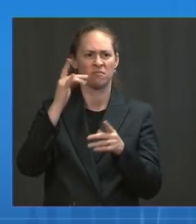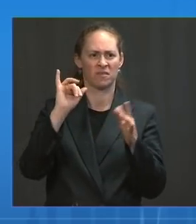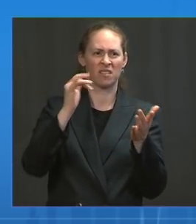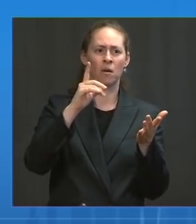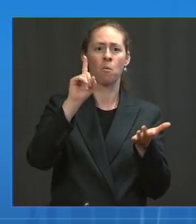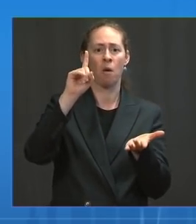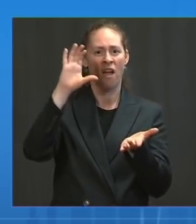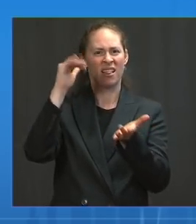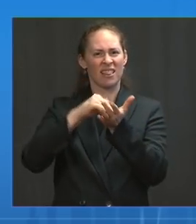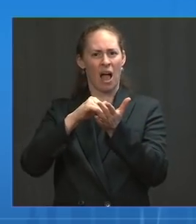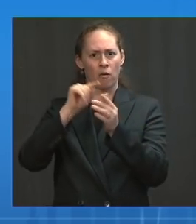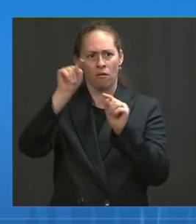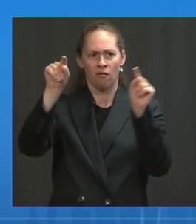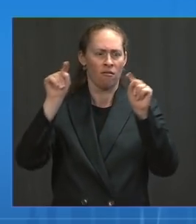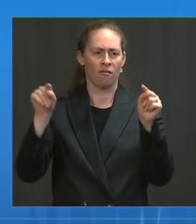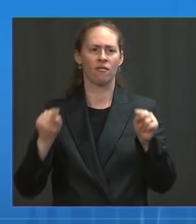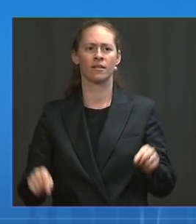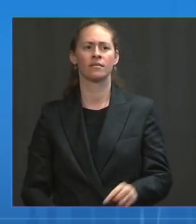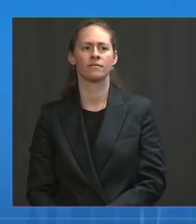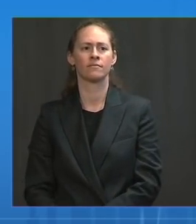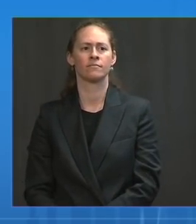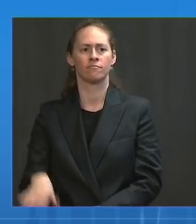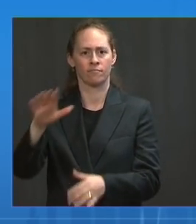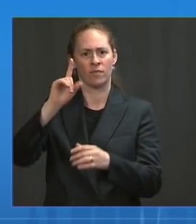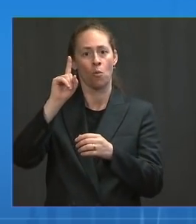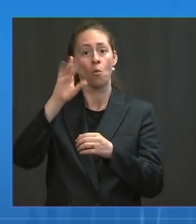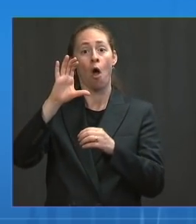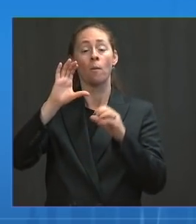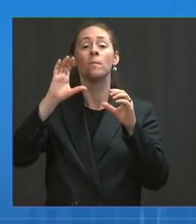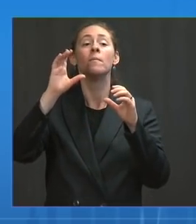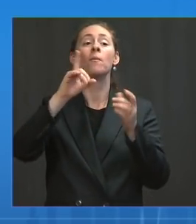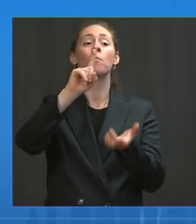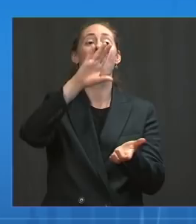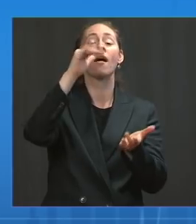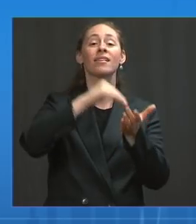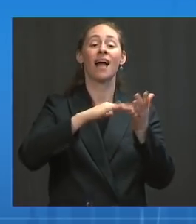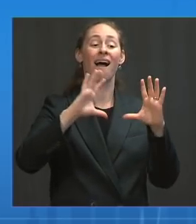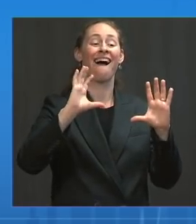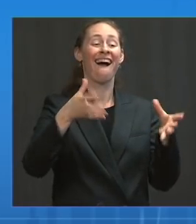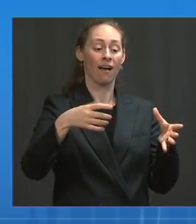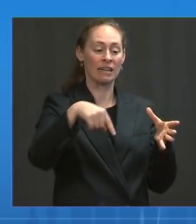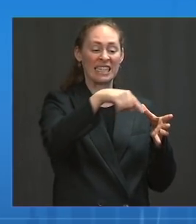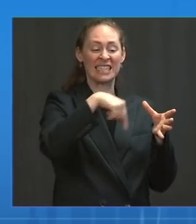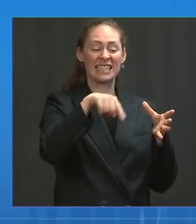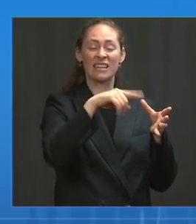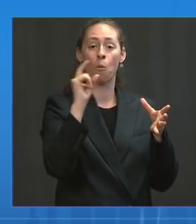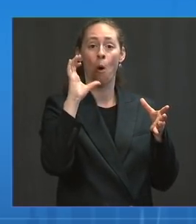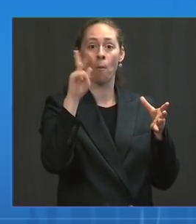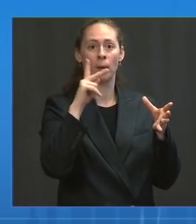On the right side of this slide shown in purple are the counties in the US that have both vaccine coverage